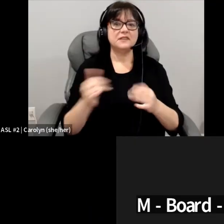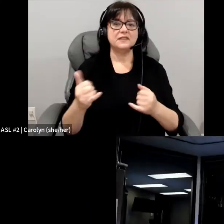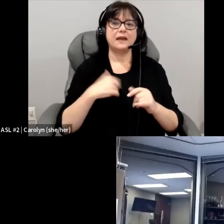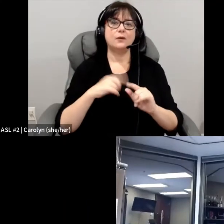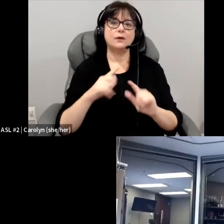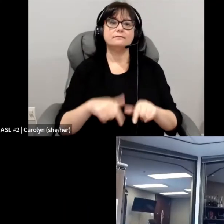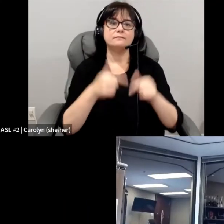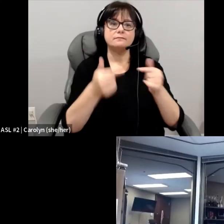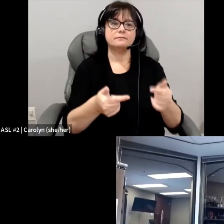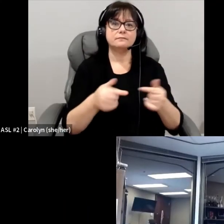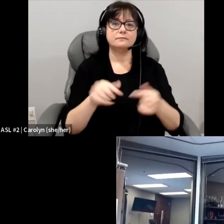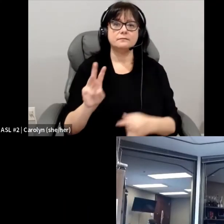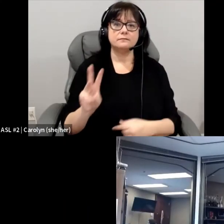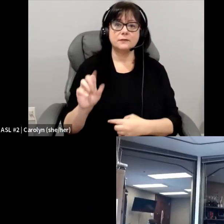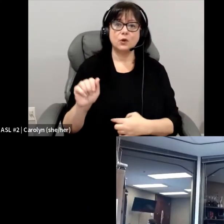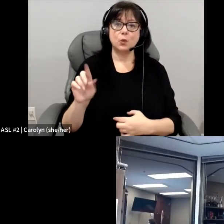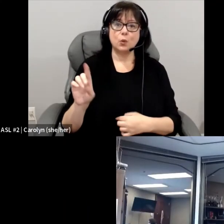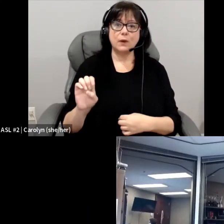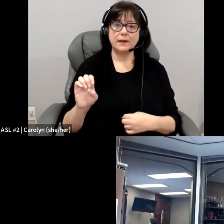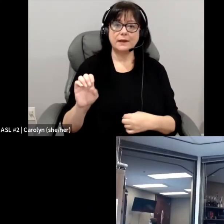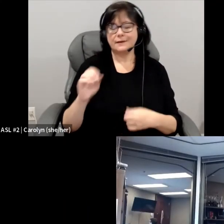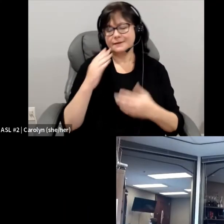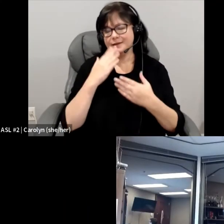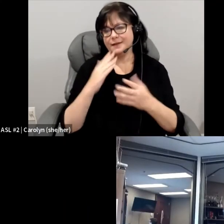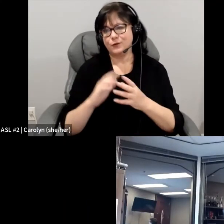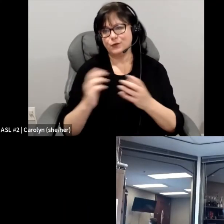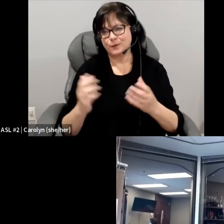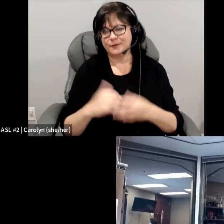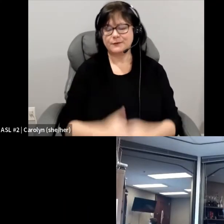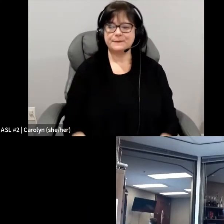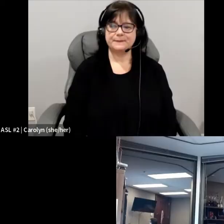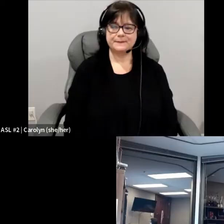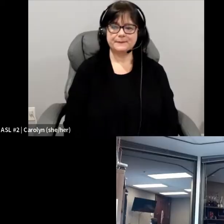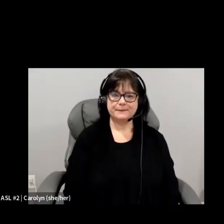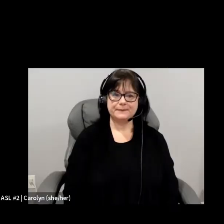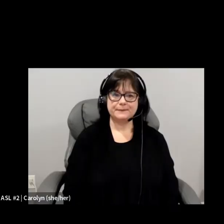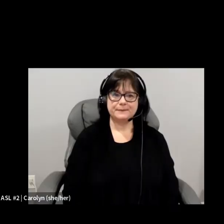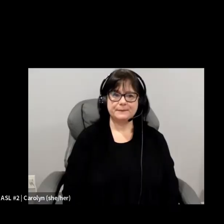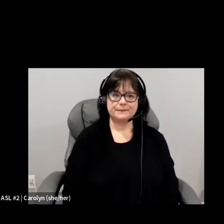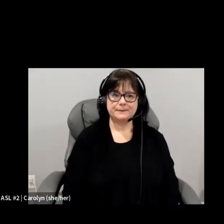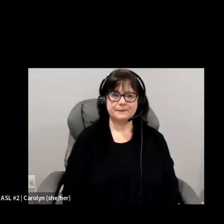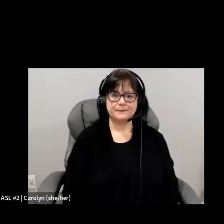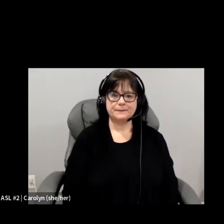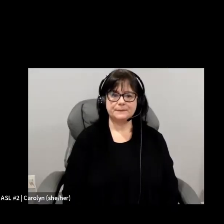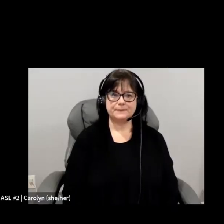THANKS SO MUCH, WADE. THANK YOU, DOUG.